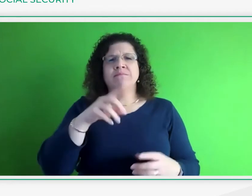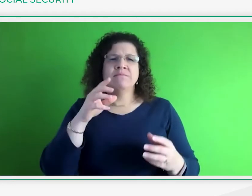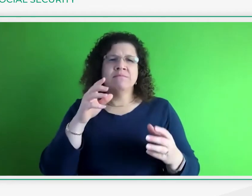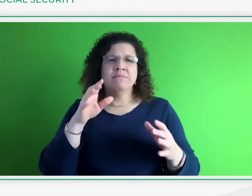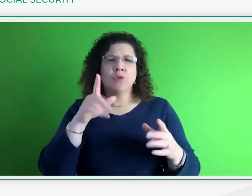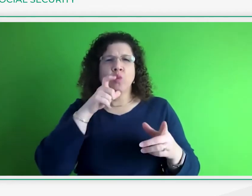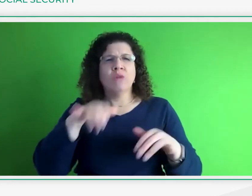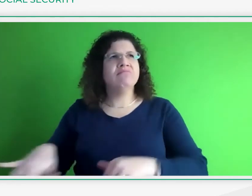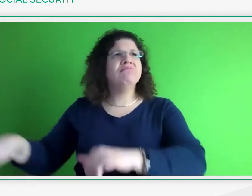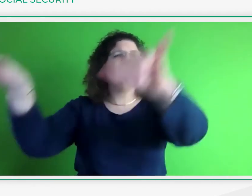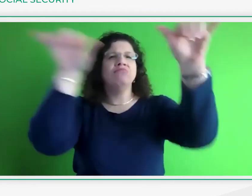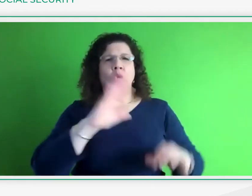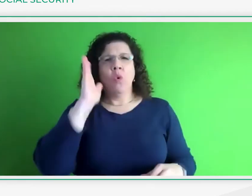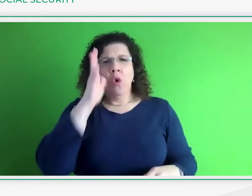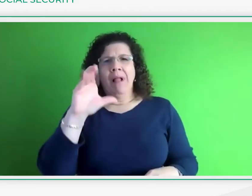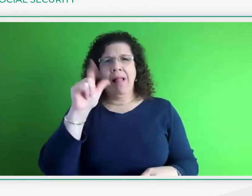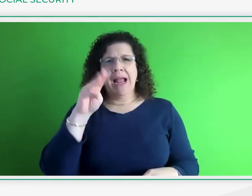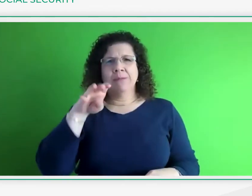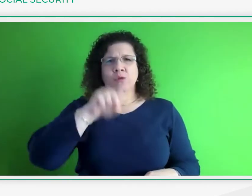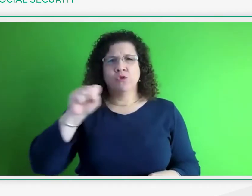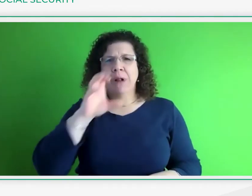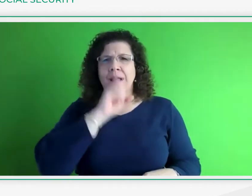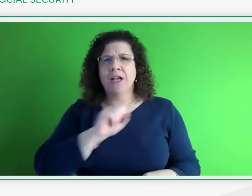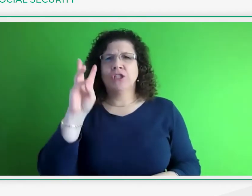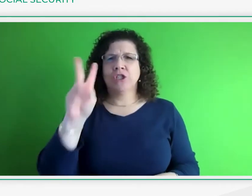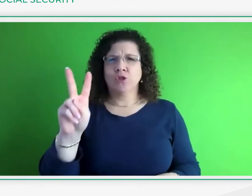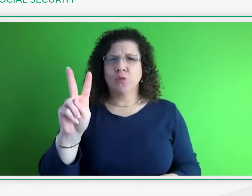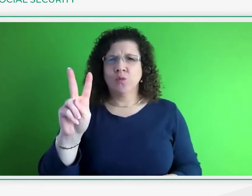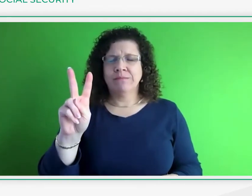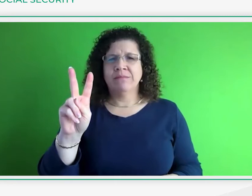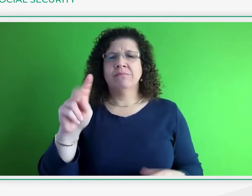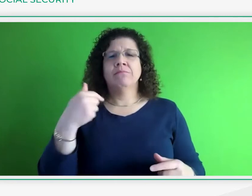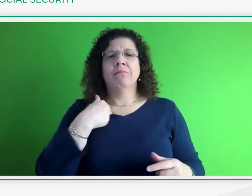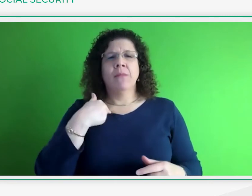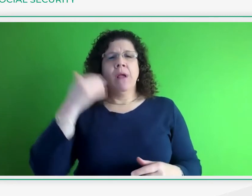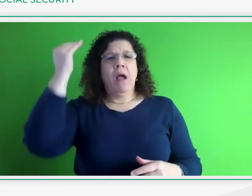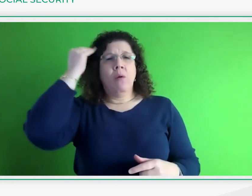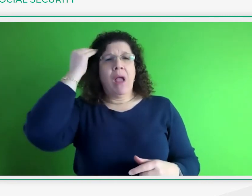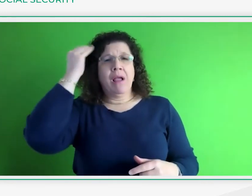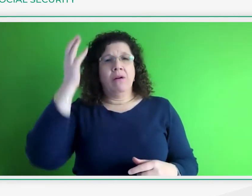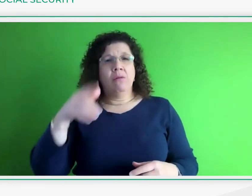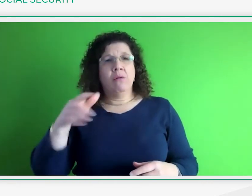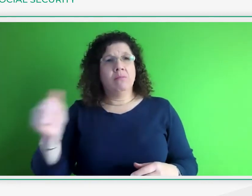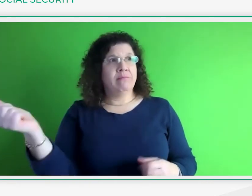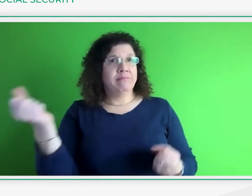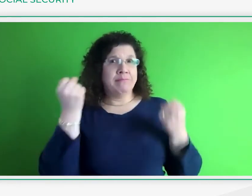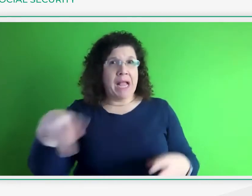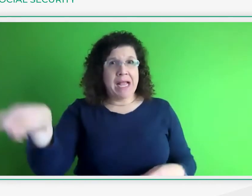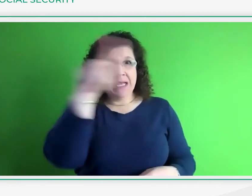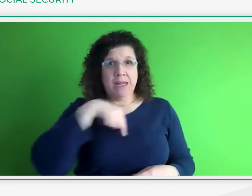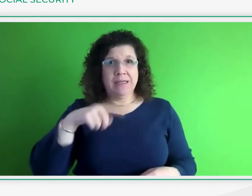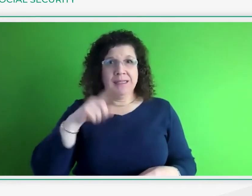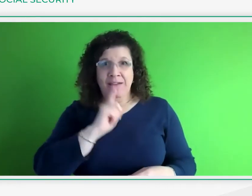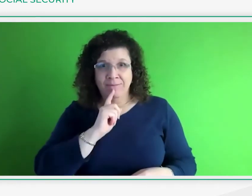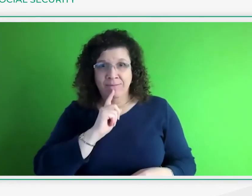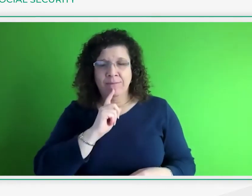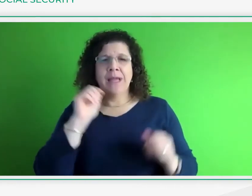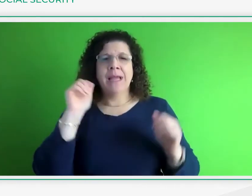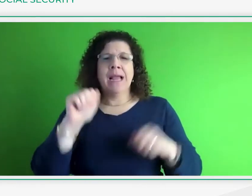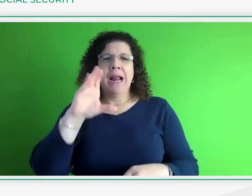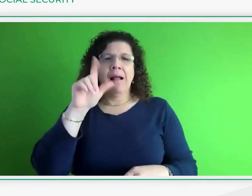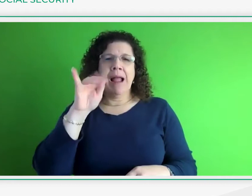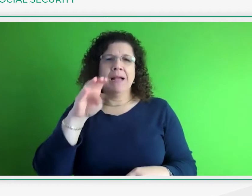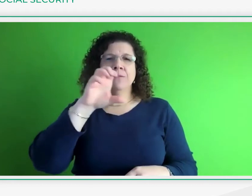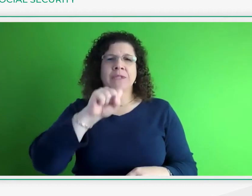For those people that will commonly claim at 62 years of age, many of them, deaf individuals